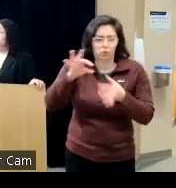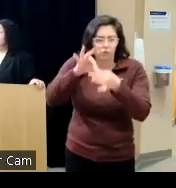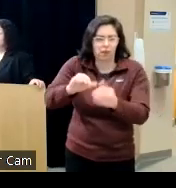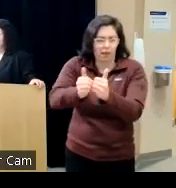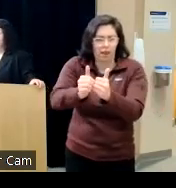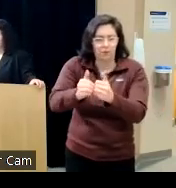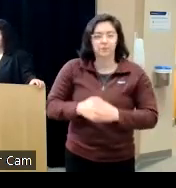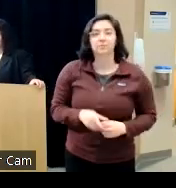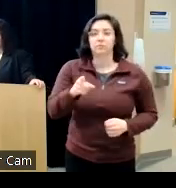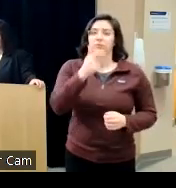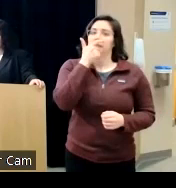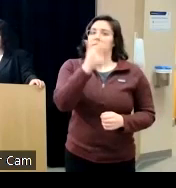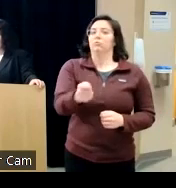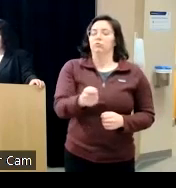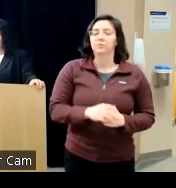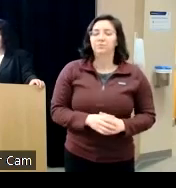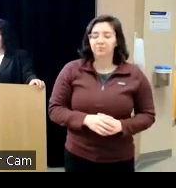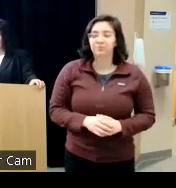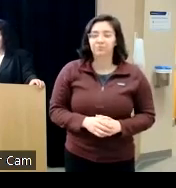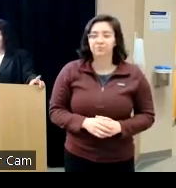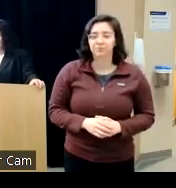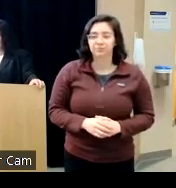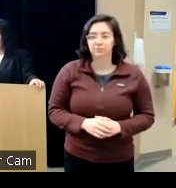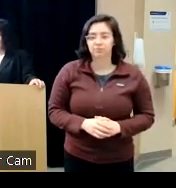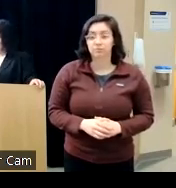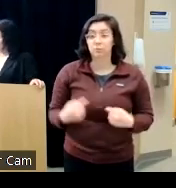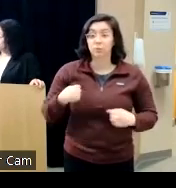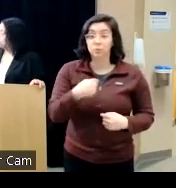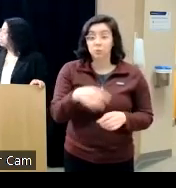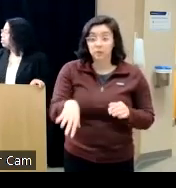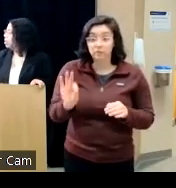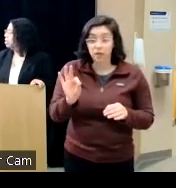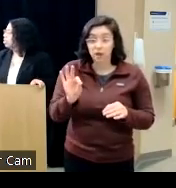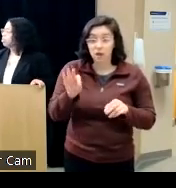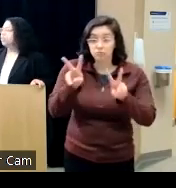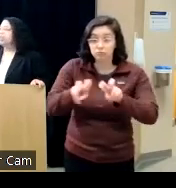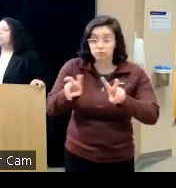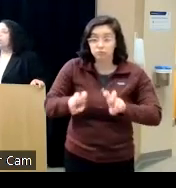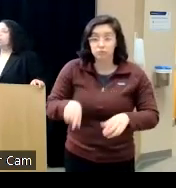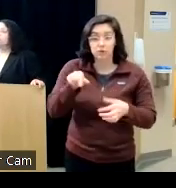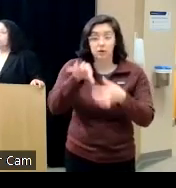this was really interesting because what we found in this particular paper